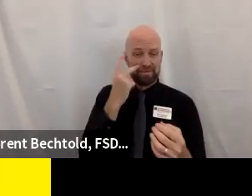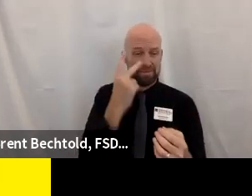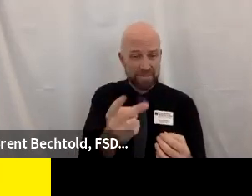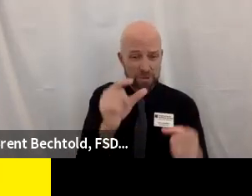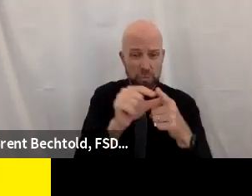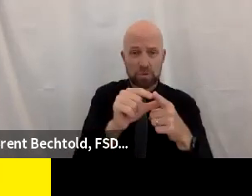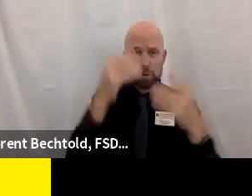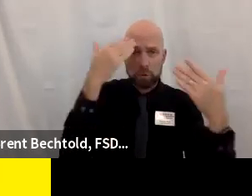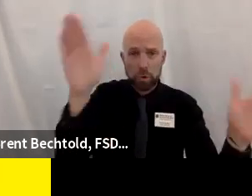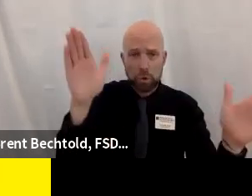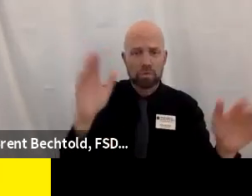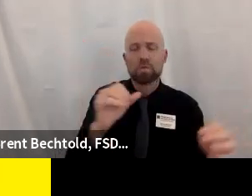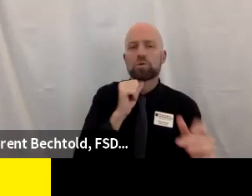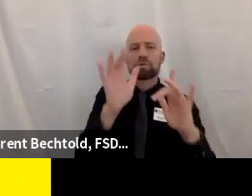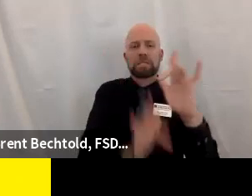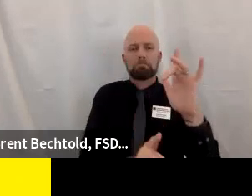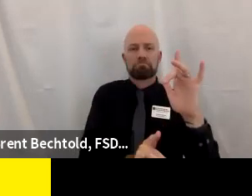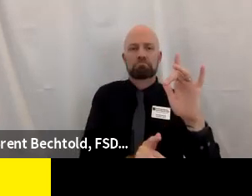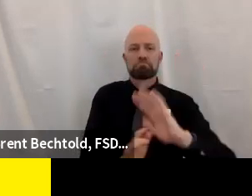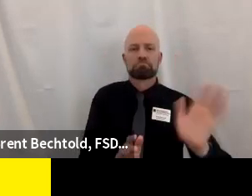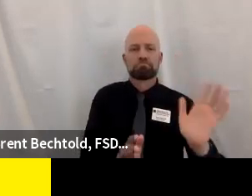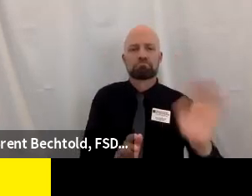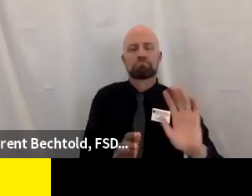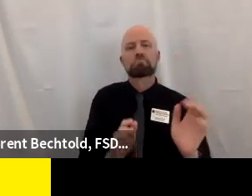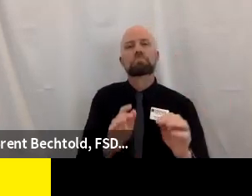if the student is seeing a word that they don't know, that they don't skip it.